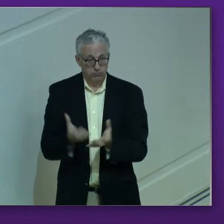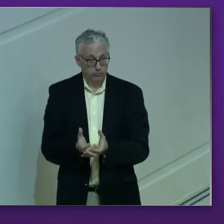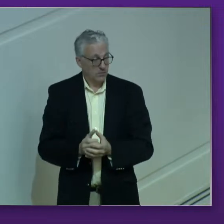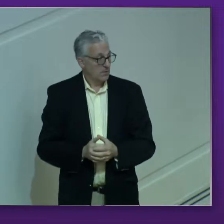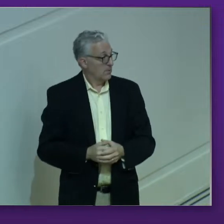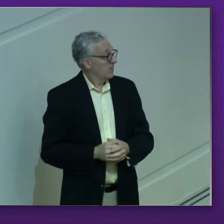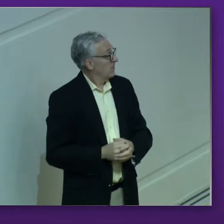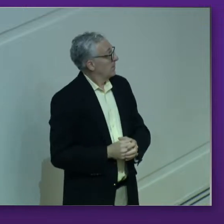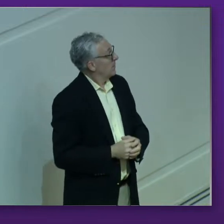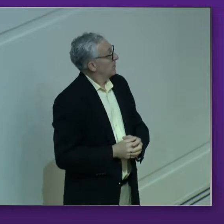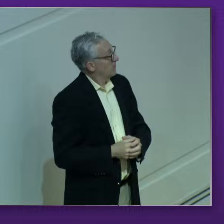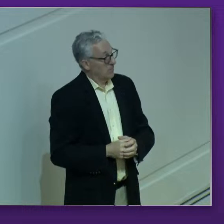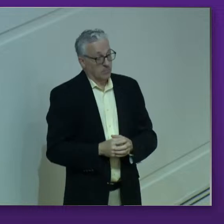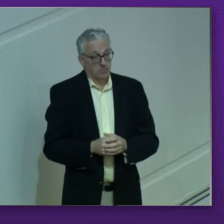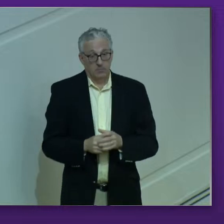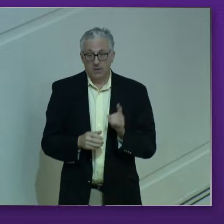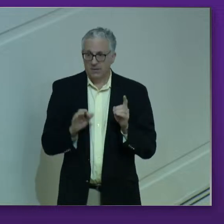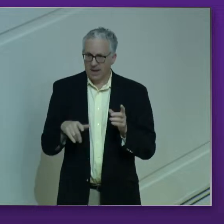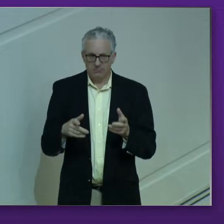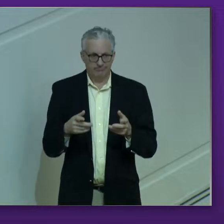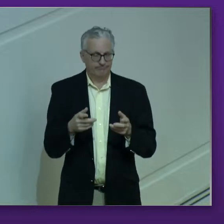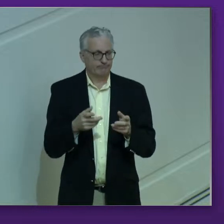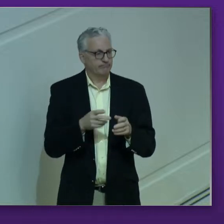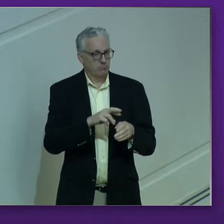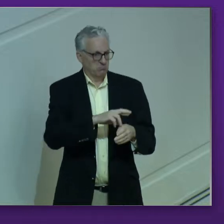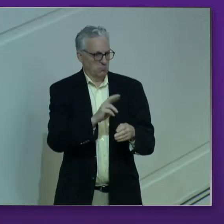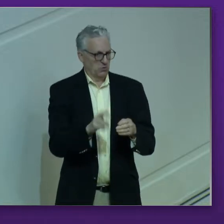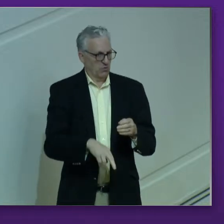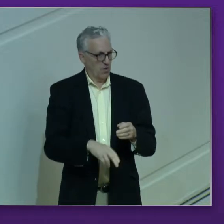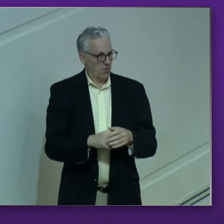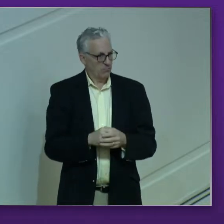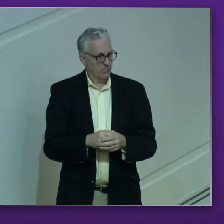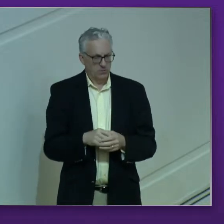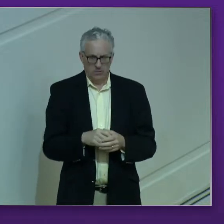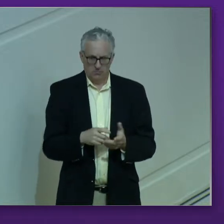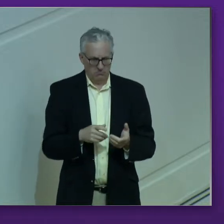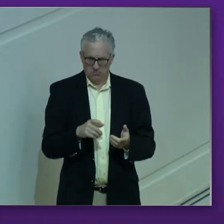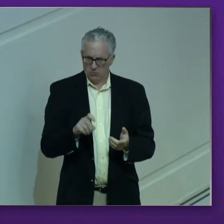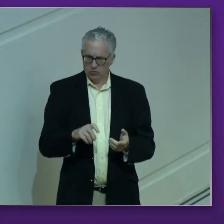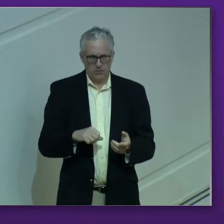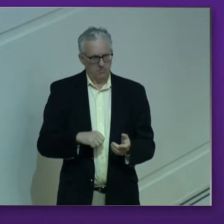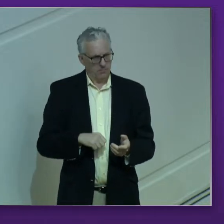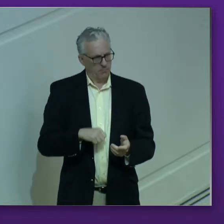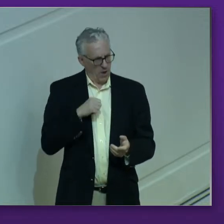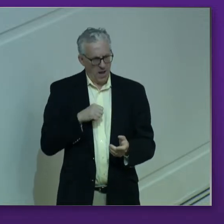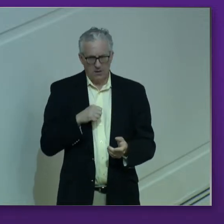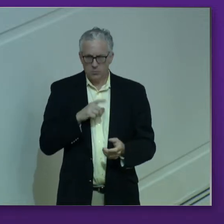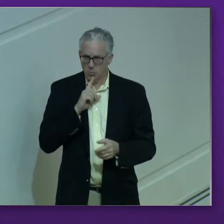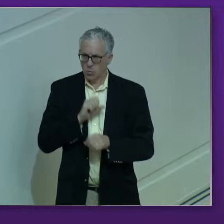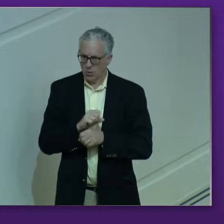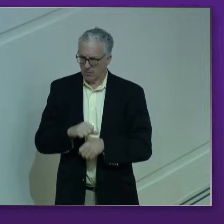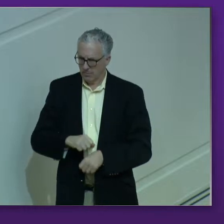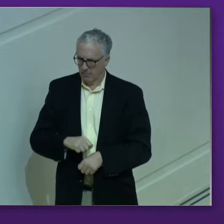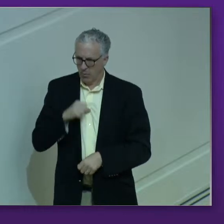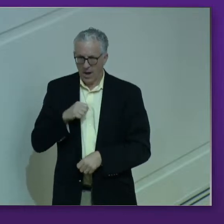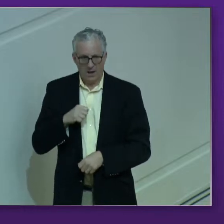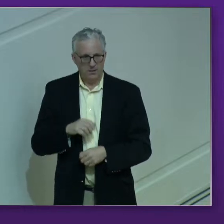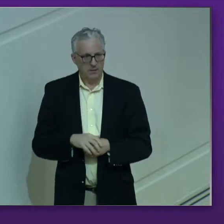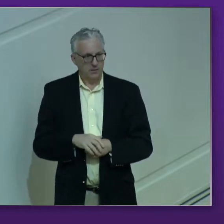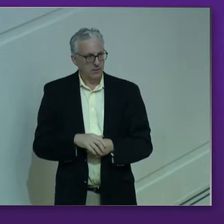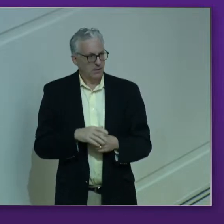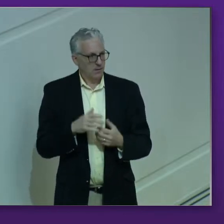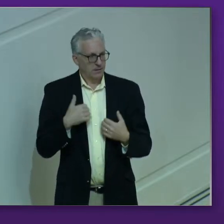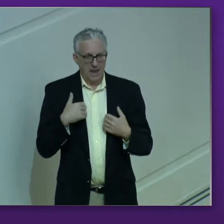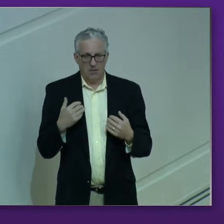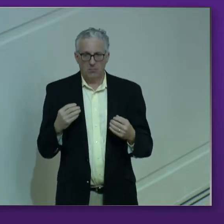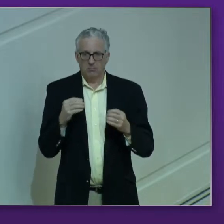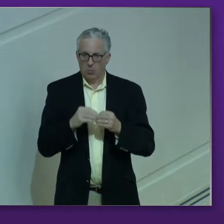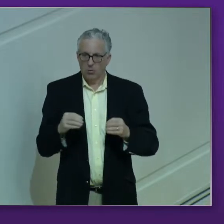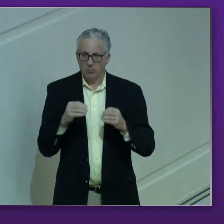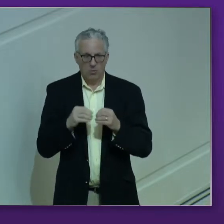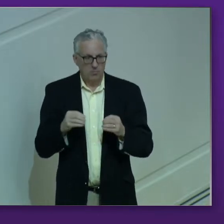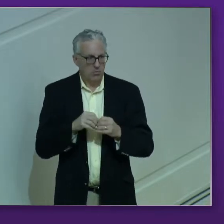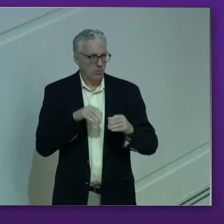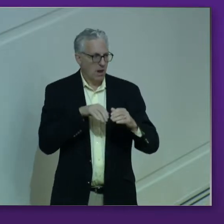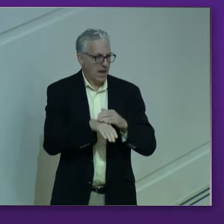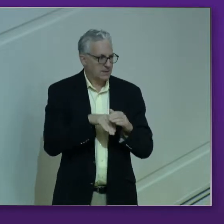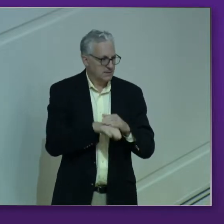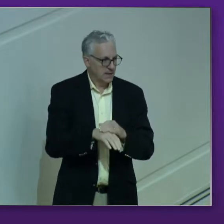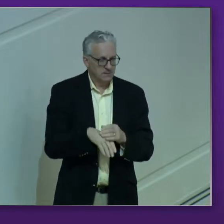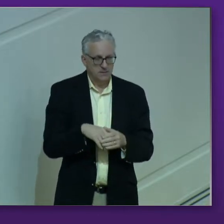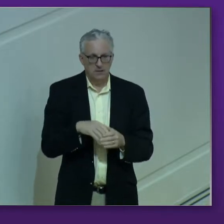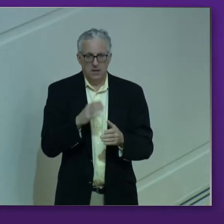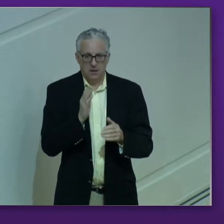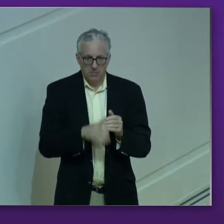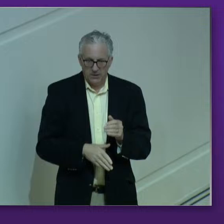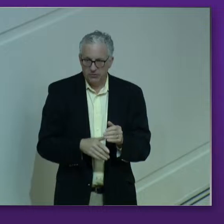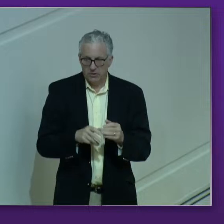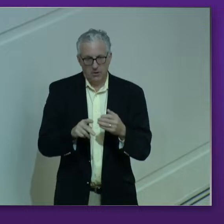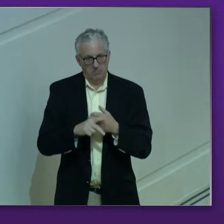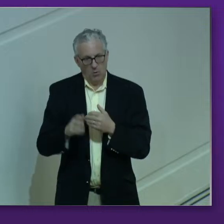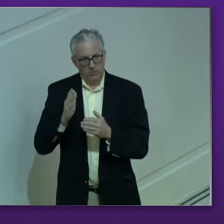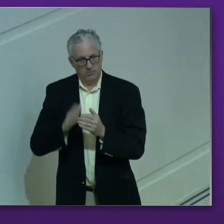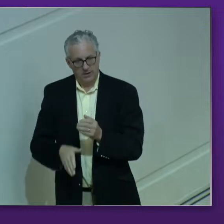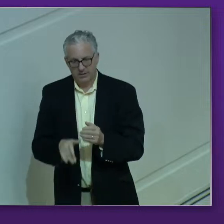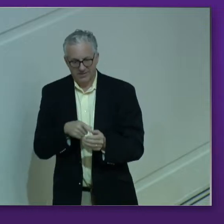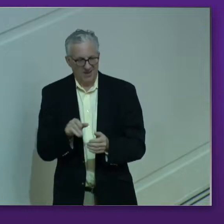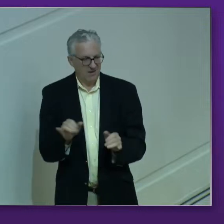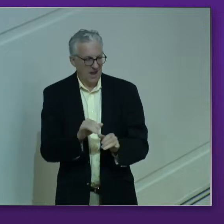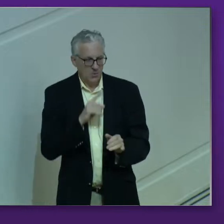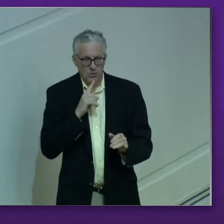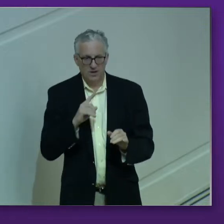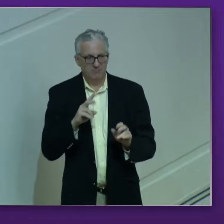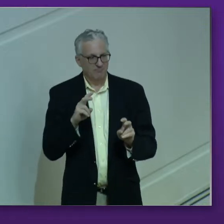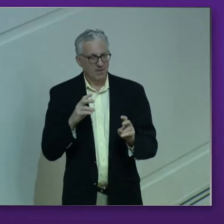118 COUNTRIES. .